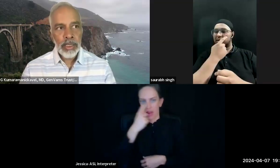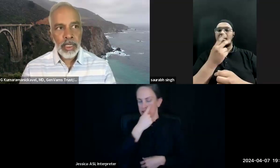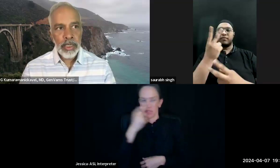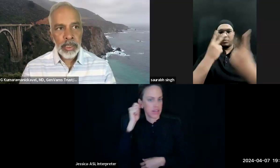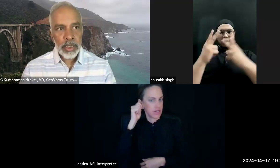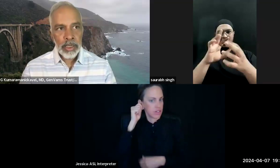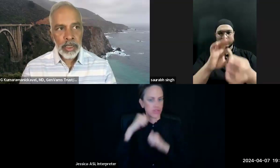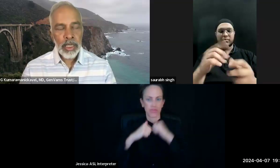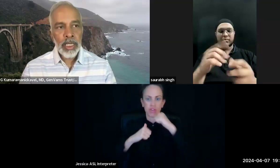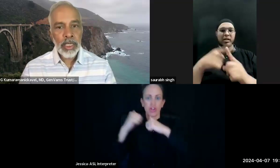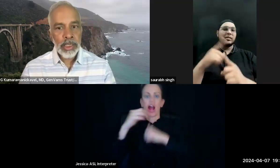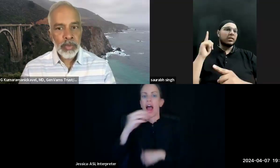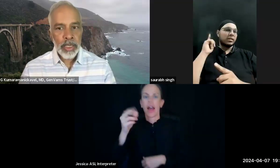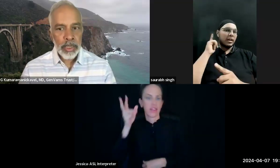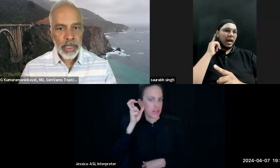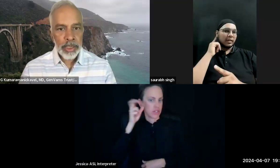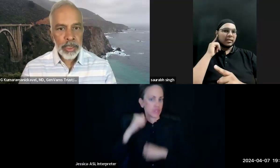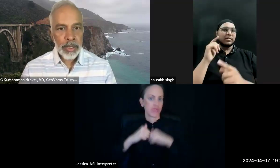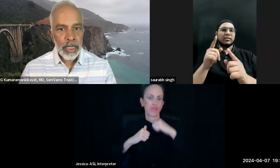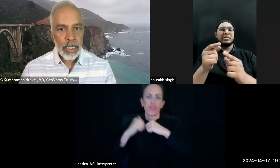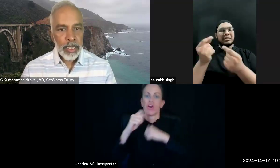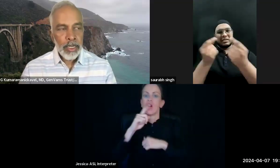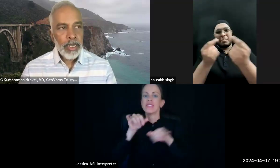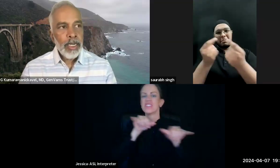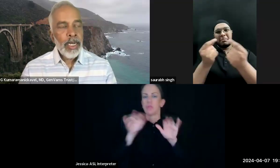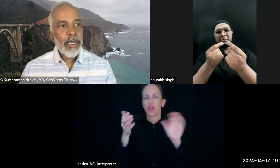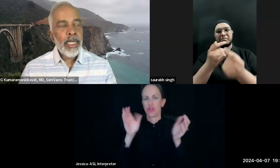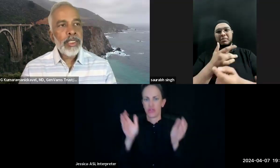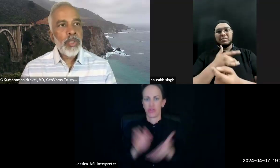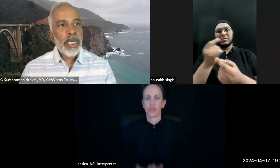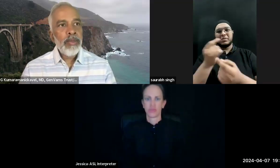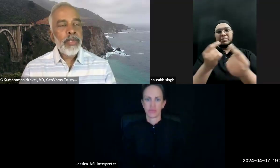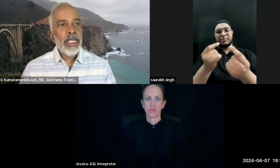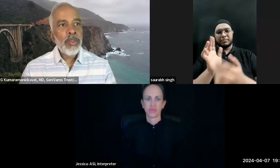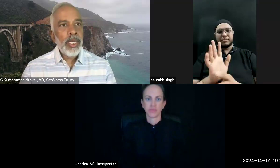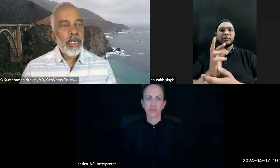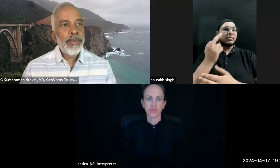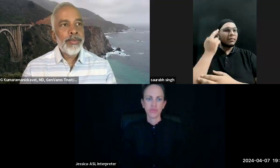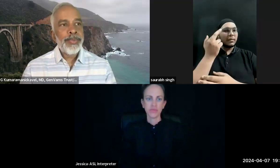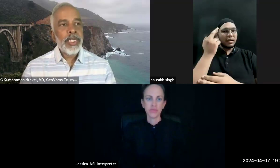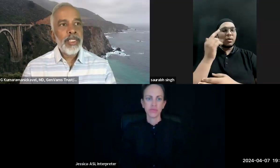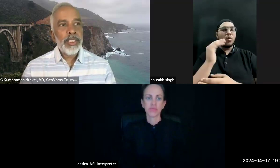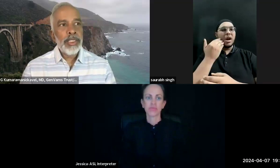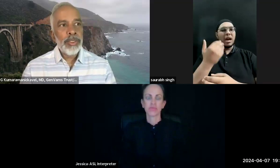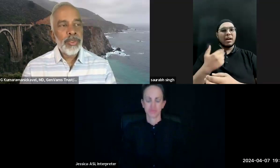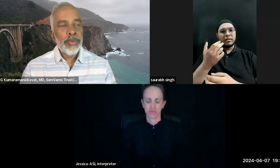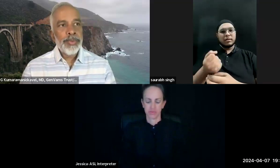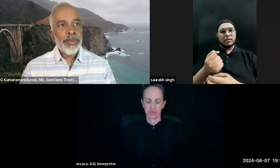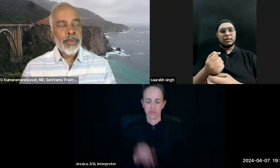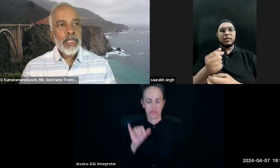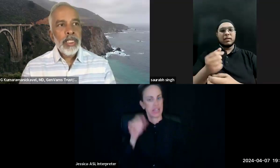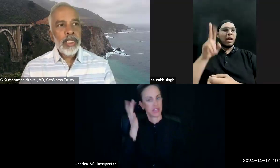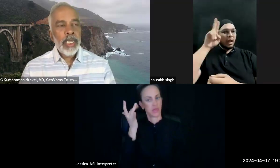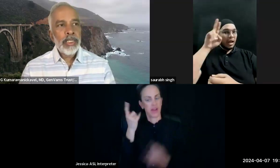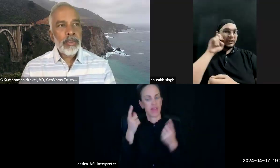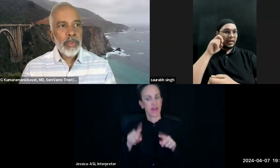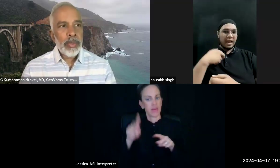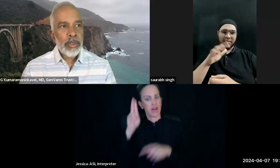ciliary structure are similar in nature and that is why when you have Usher syndrome, it has about